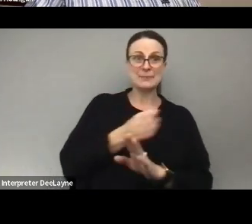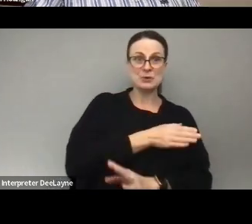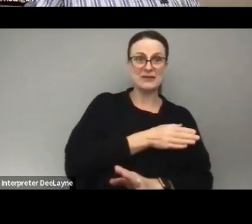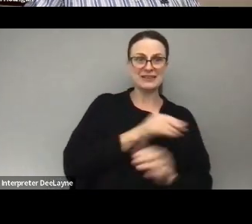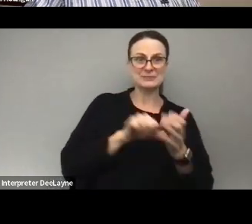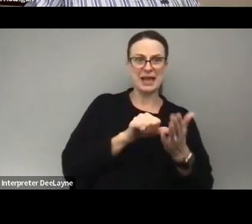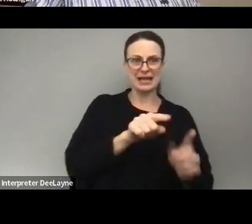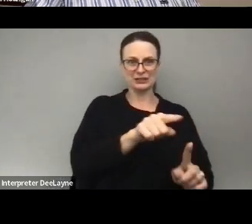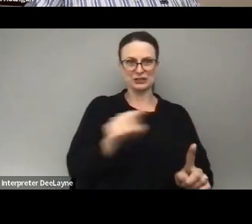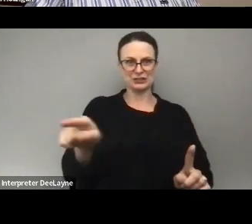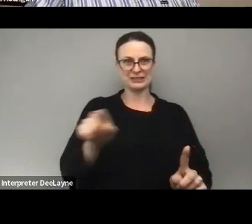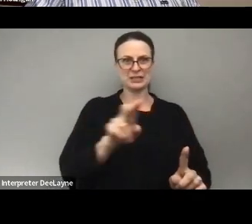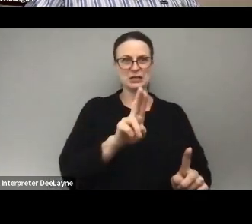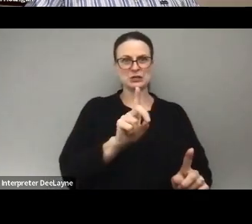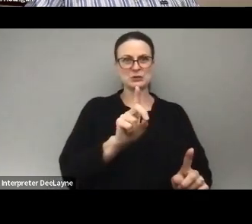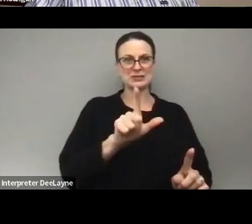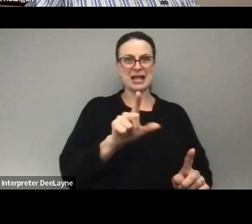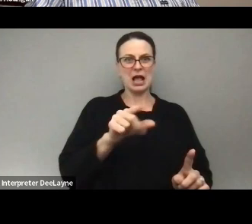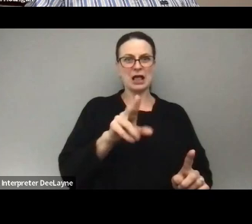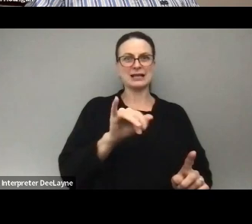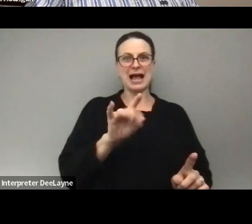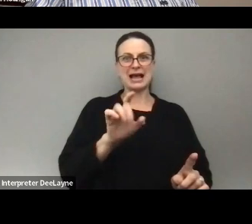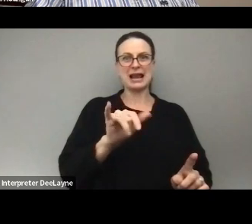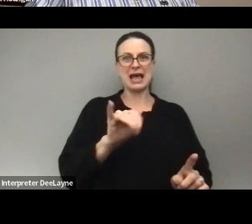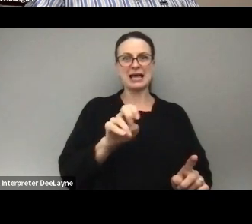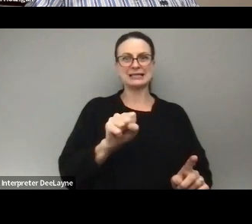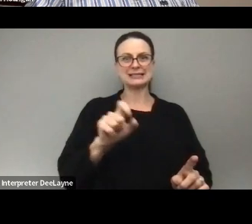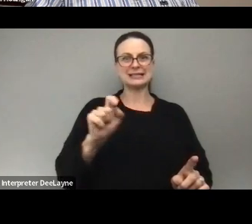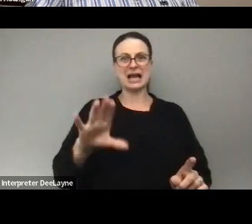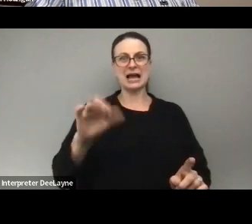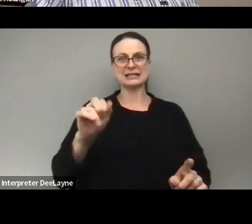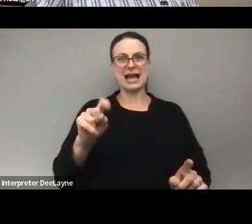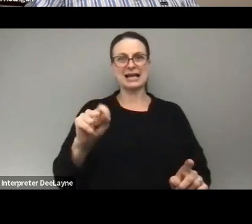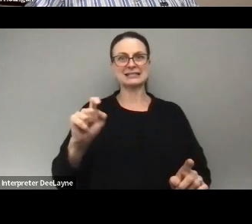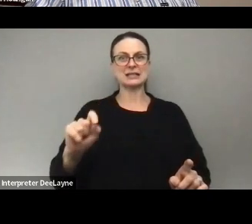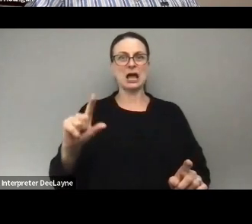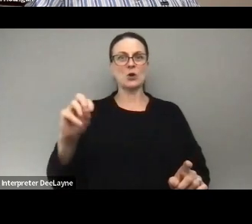to udlguidelines.cast.org, you will go here